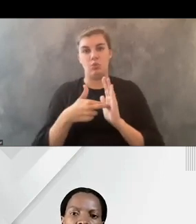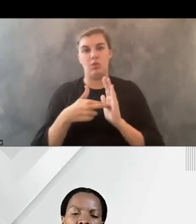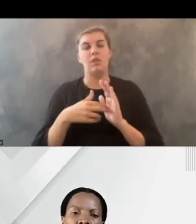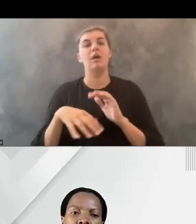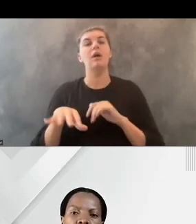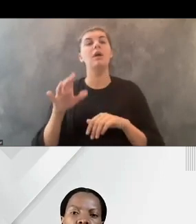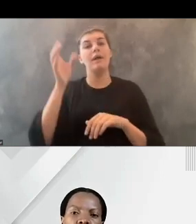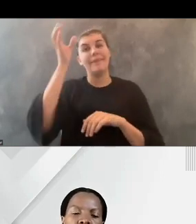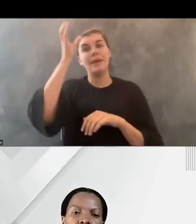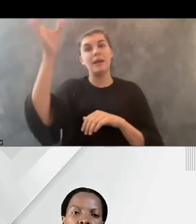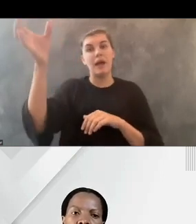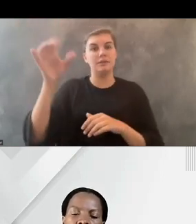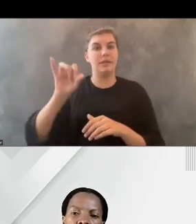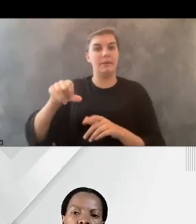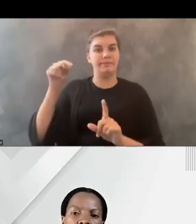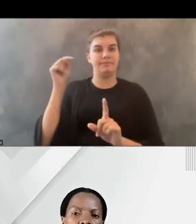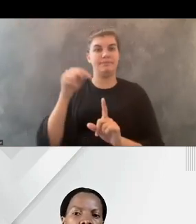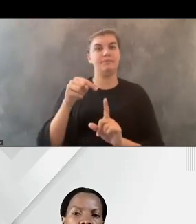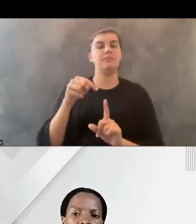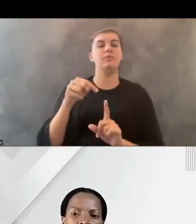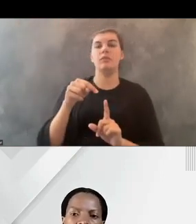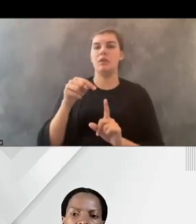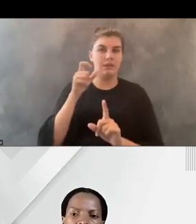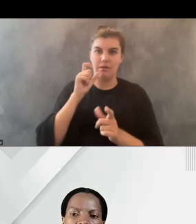The concept of transitional segment has not changed.